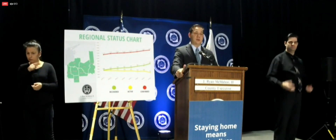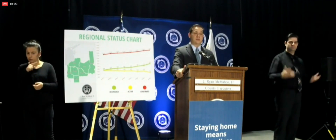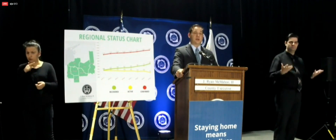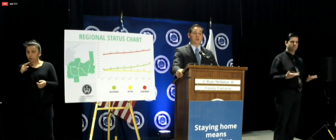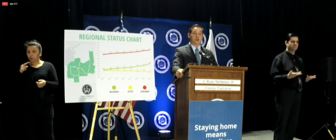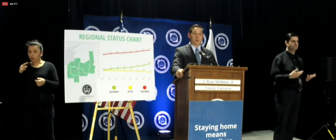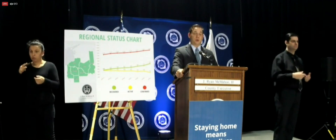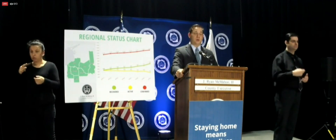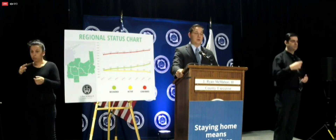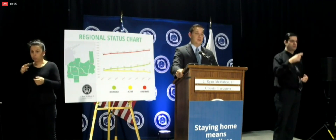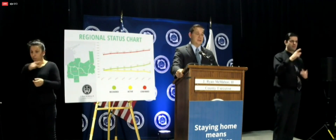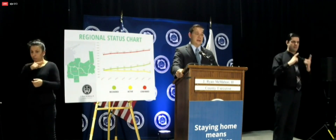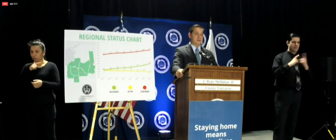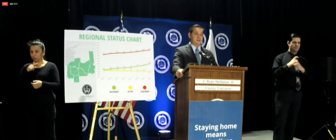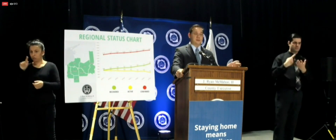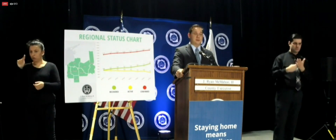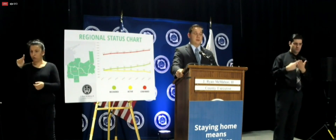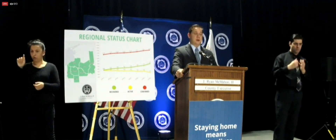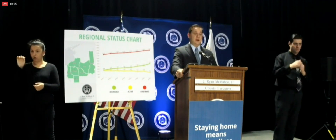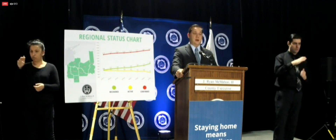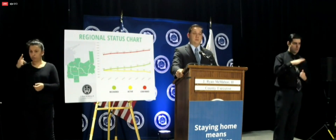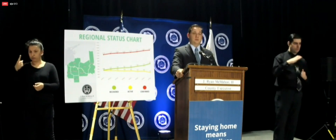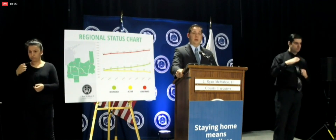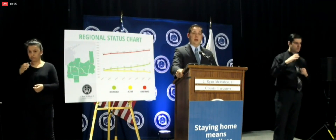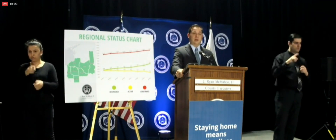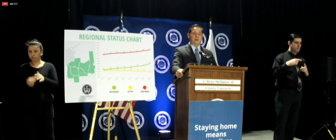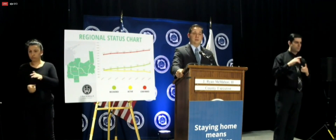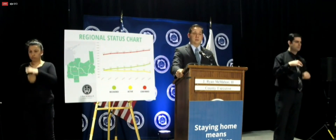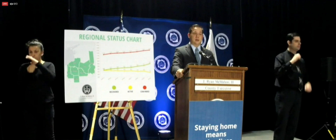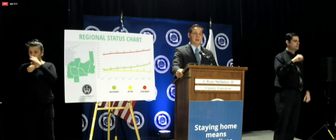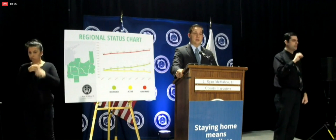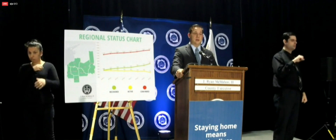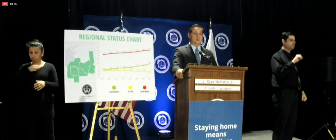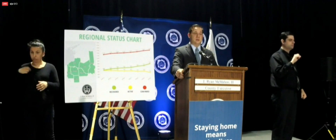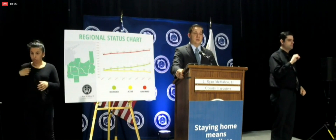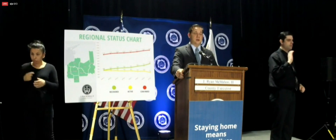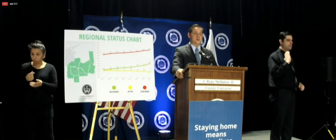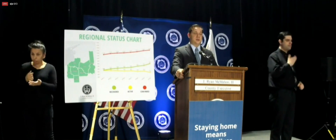HAVE YOU HAD CONVERSATIONS WITH YOUR FEDERAL COLLEAGUESABLE THIS. YES, CONGRESSMAN KATKO HAS